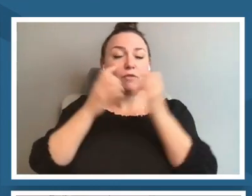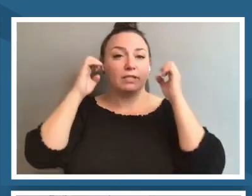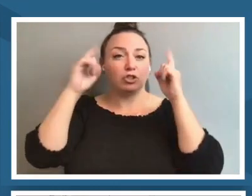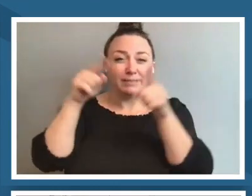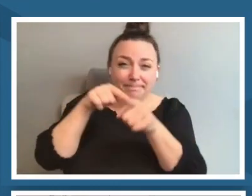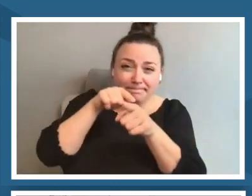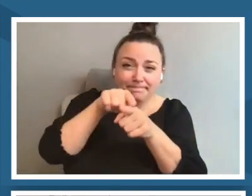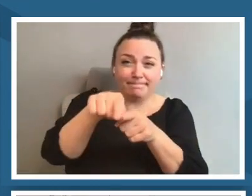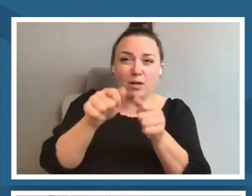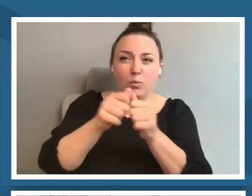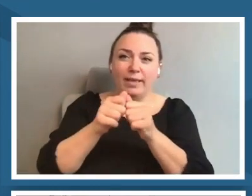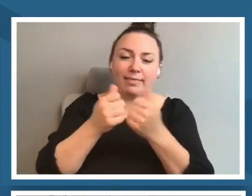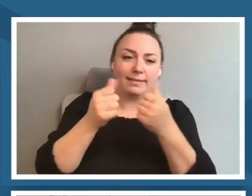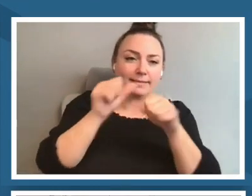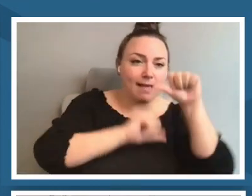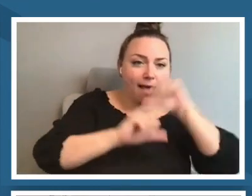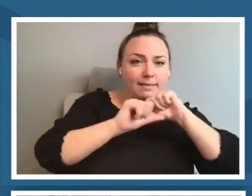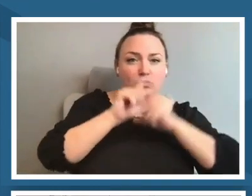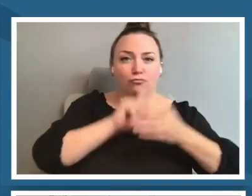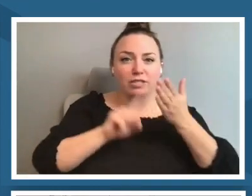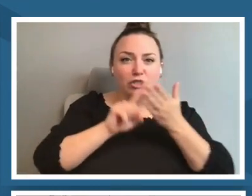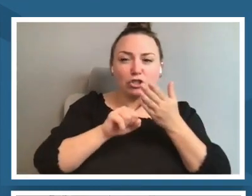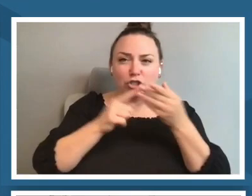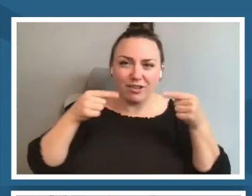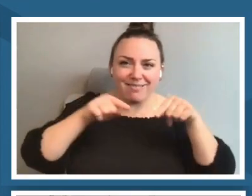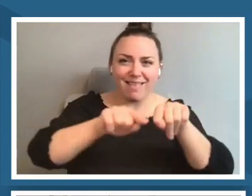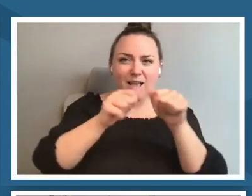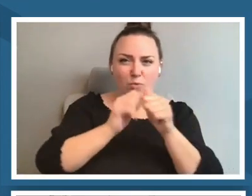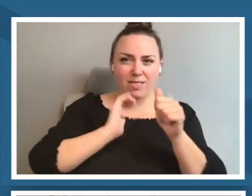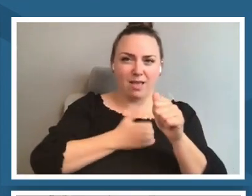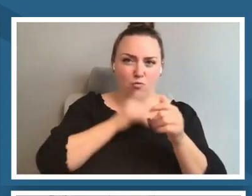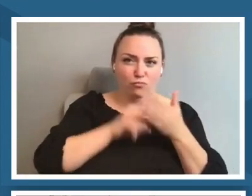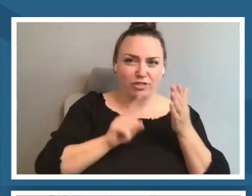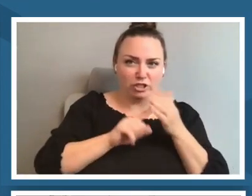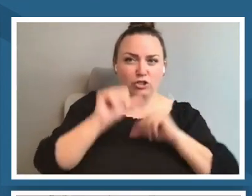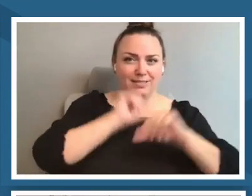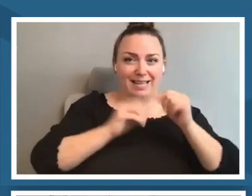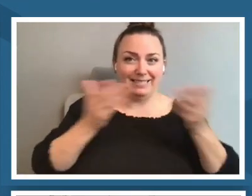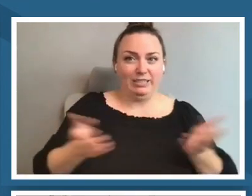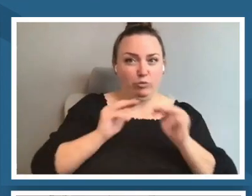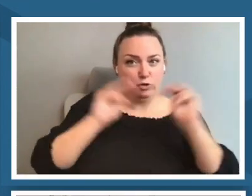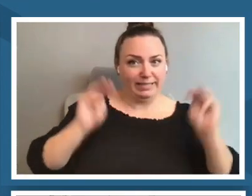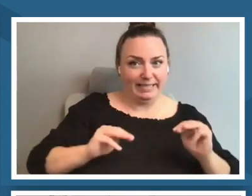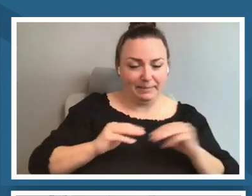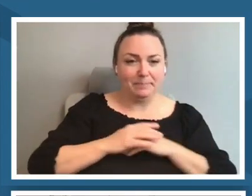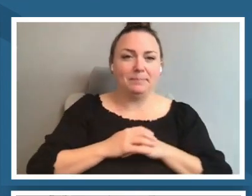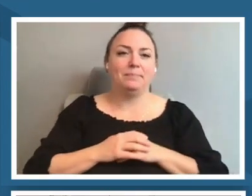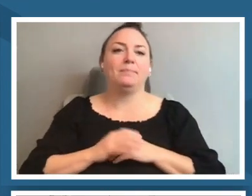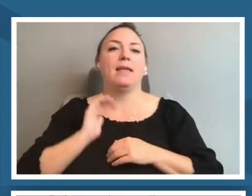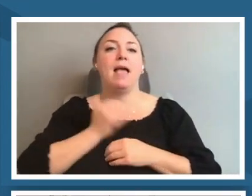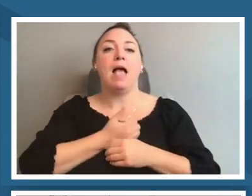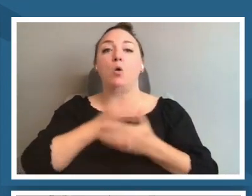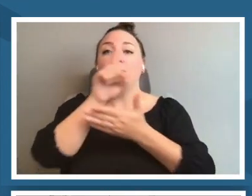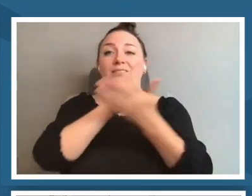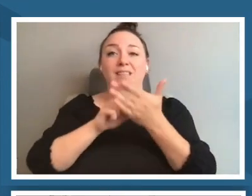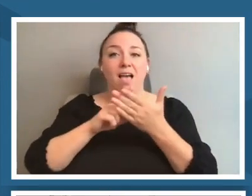happening here at the museum all of our design is human centered and audience